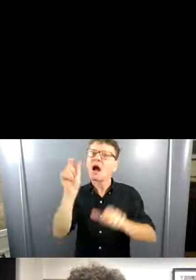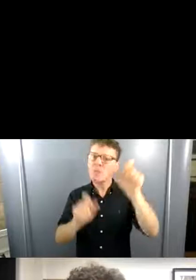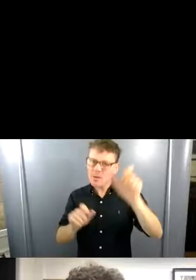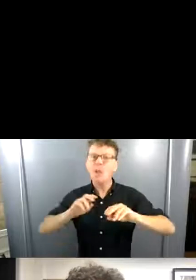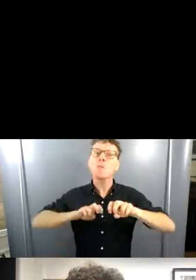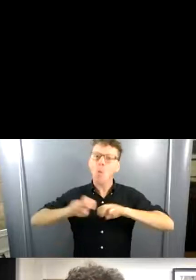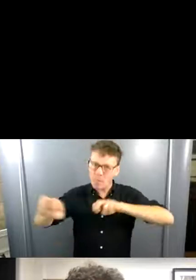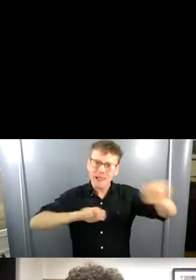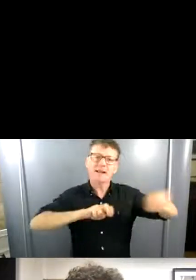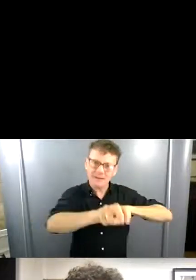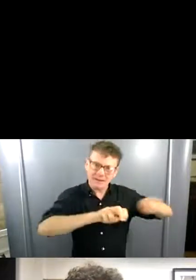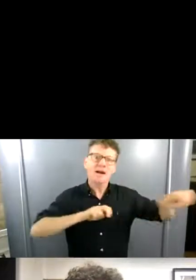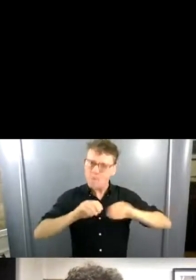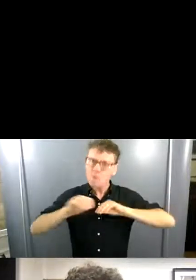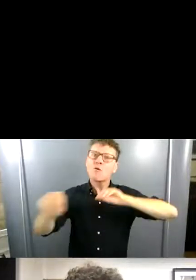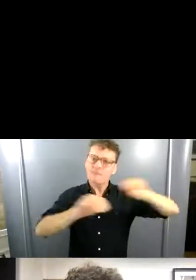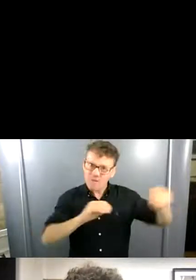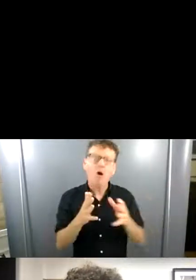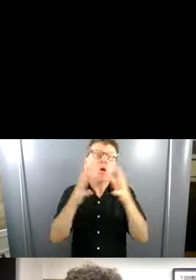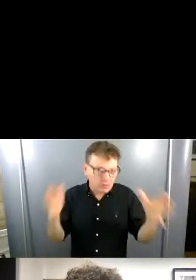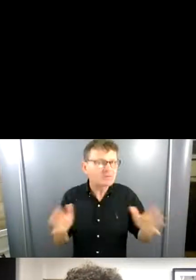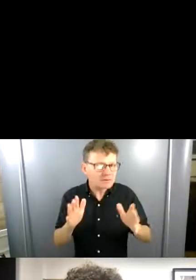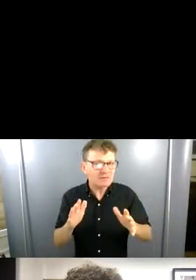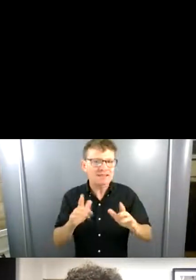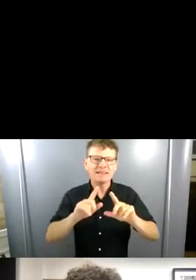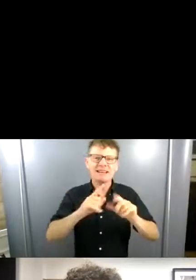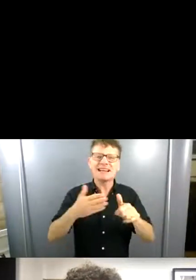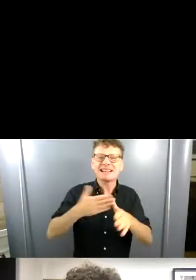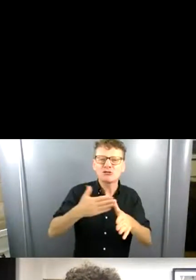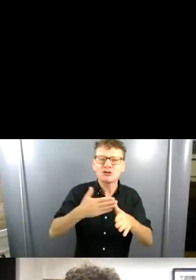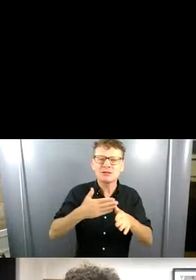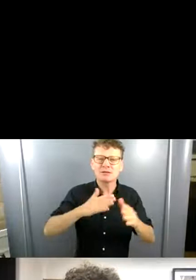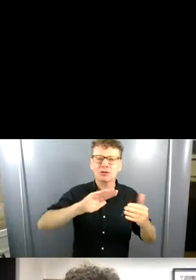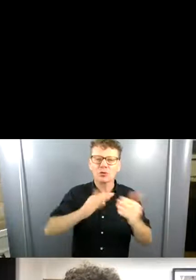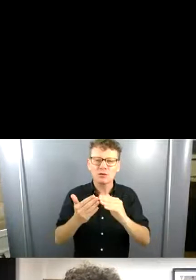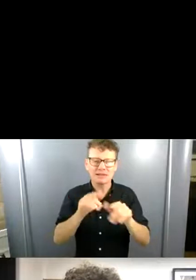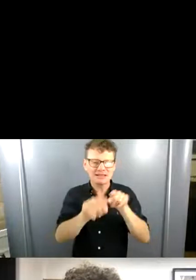and they move around a lot between different indigenous communities such as Maningrida to